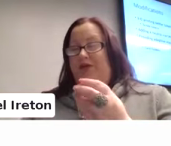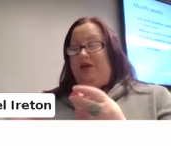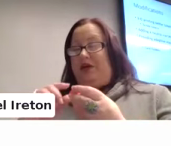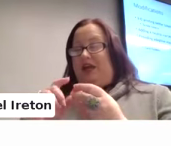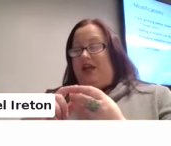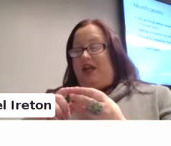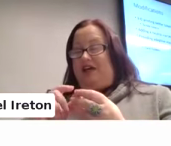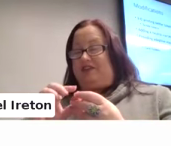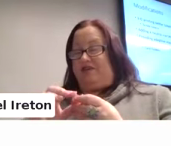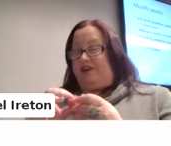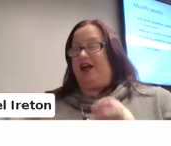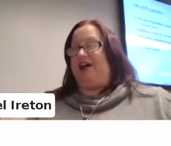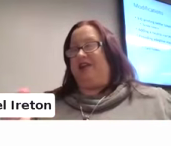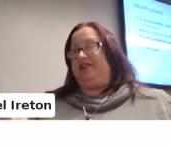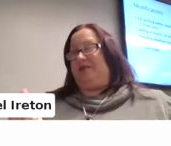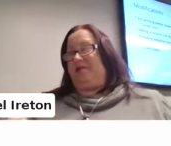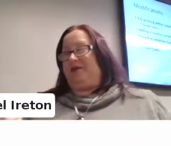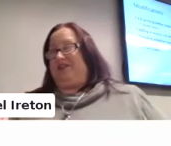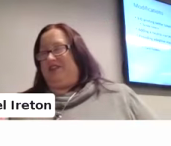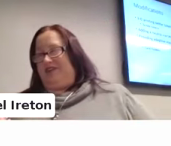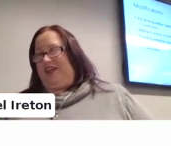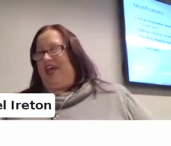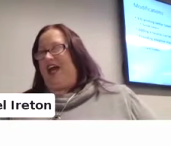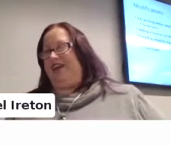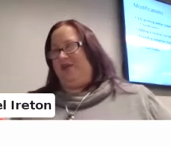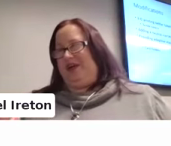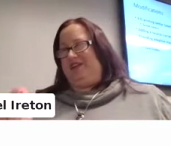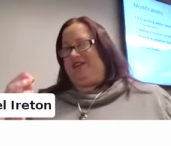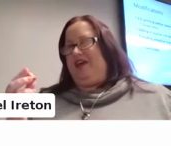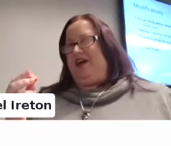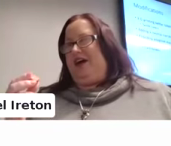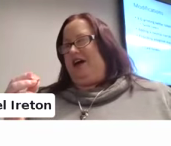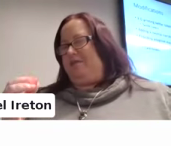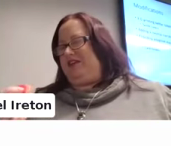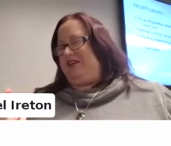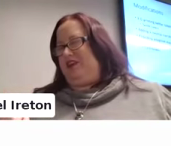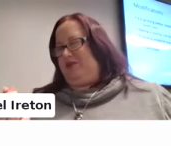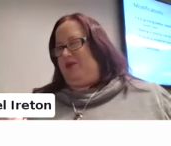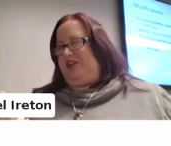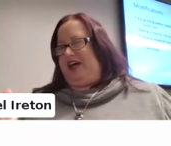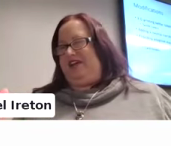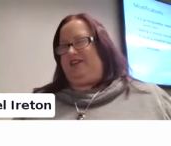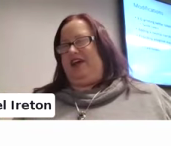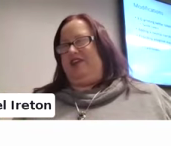And it's relativively small. Great for making this game board very portable.